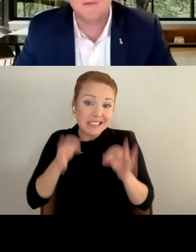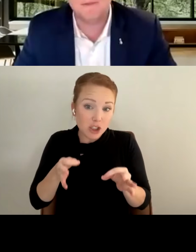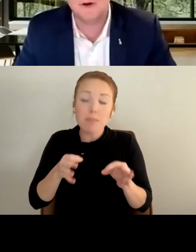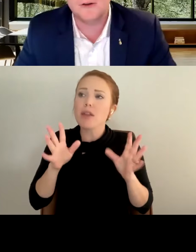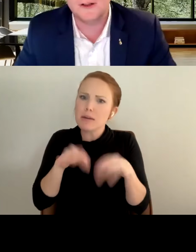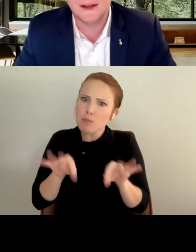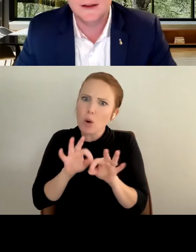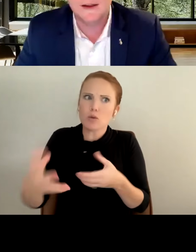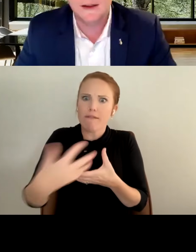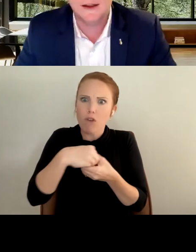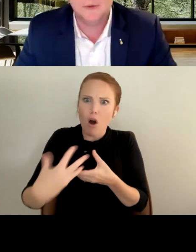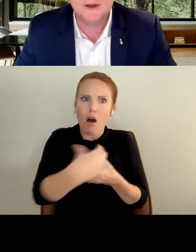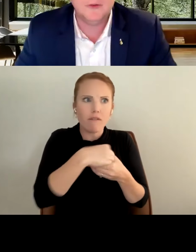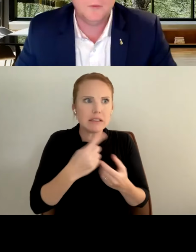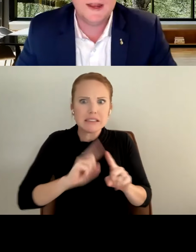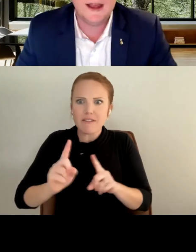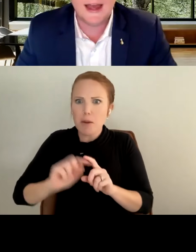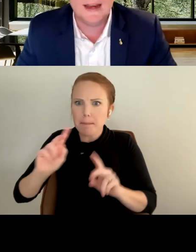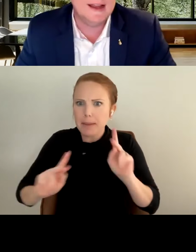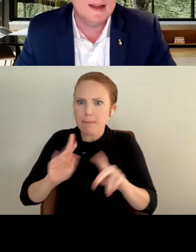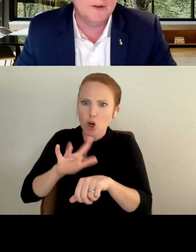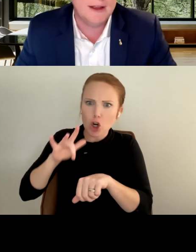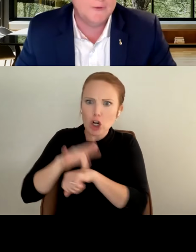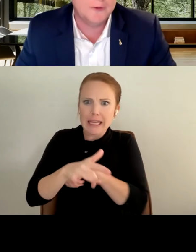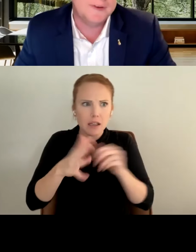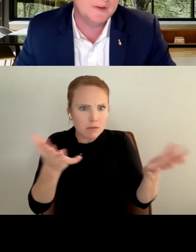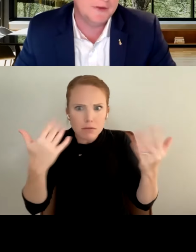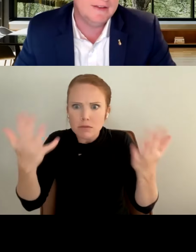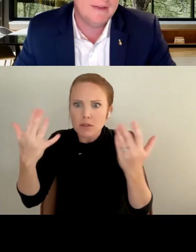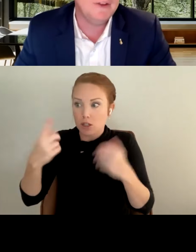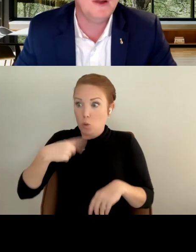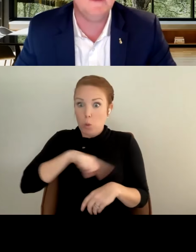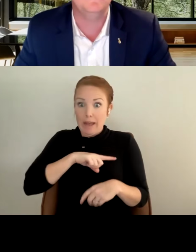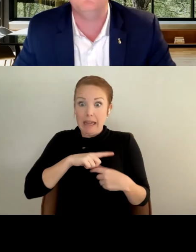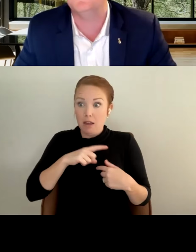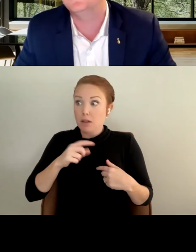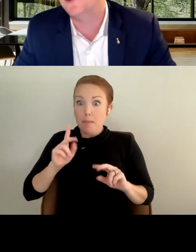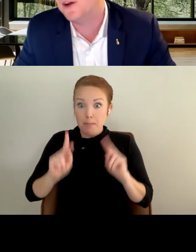people early is because we, at any level, as folks with disabilities, have interacted with folks of